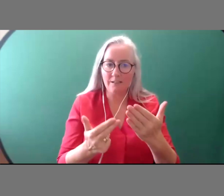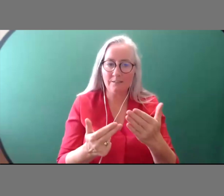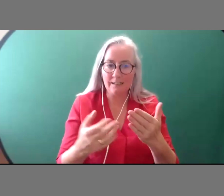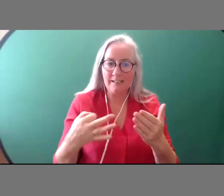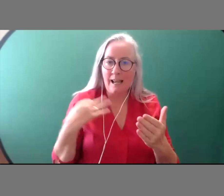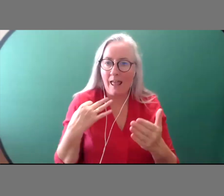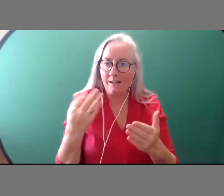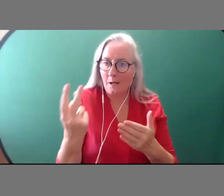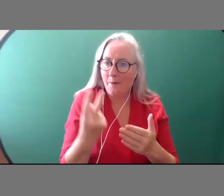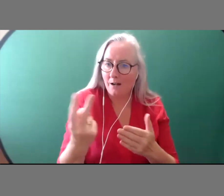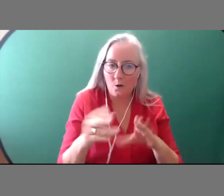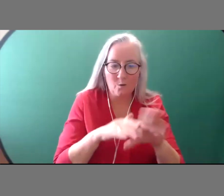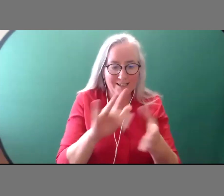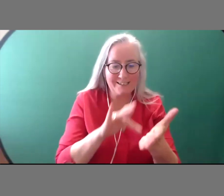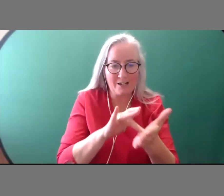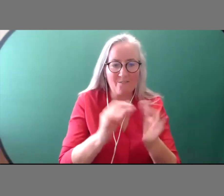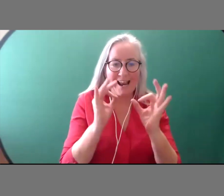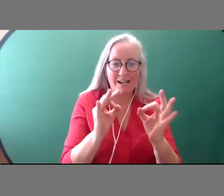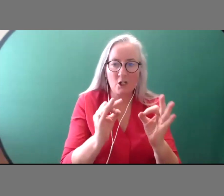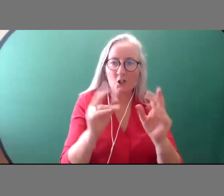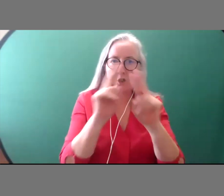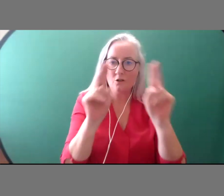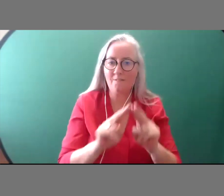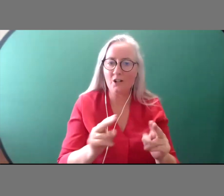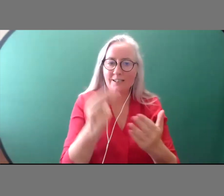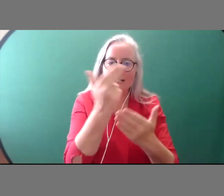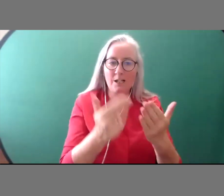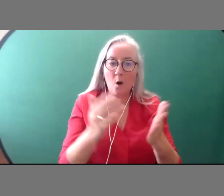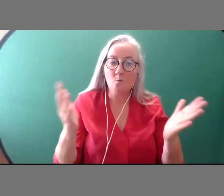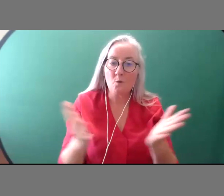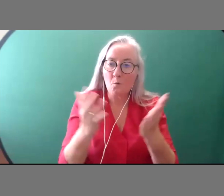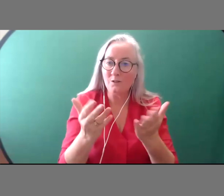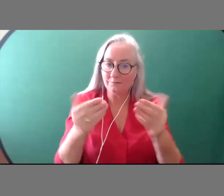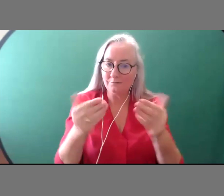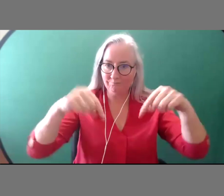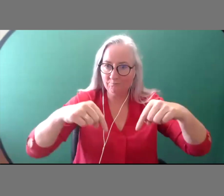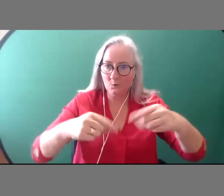with the Centre for Excellence in Universal Design to promote today’s webinar, which is the second in